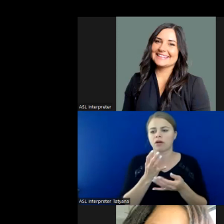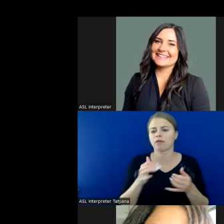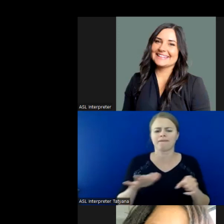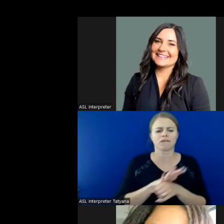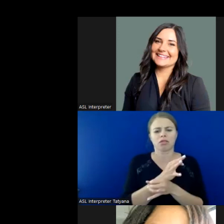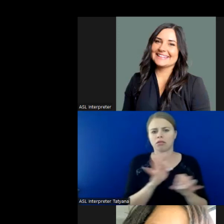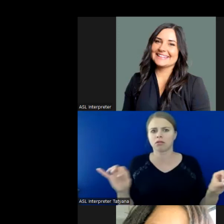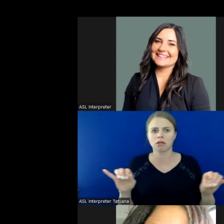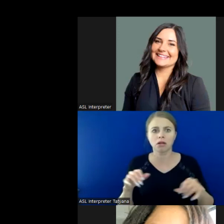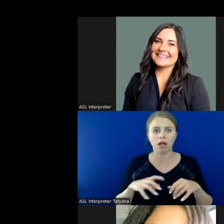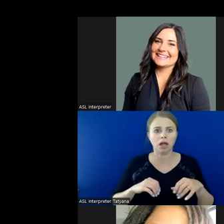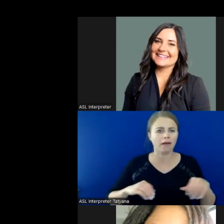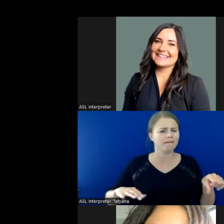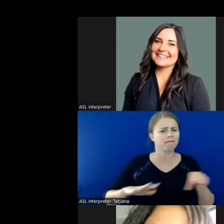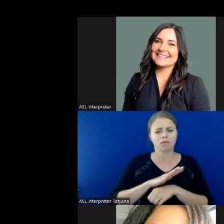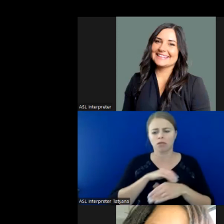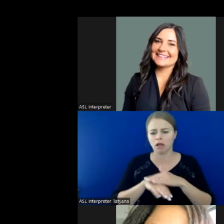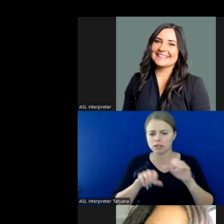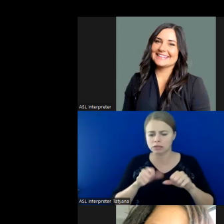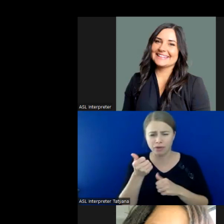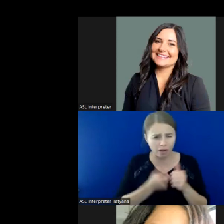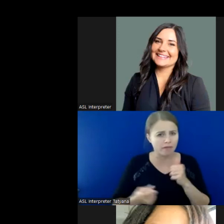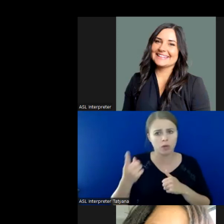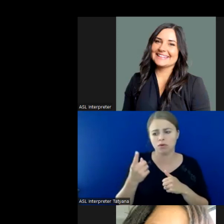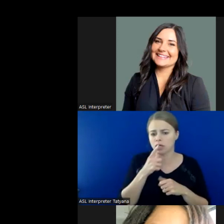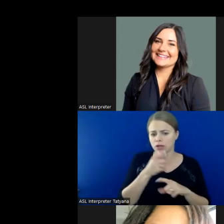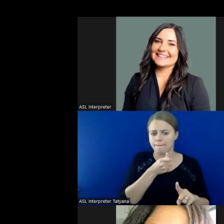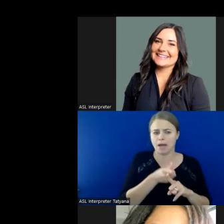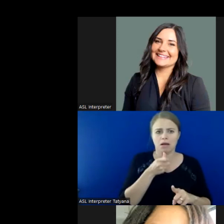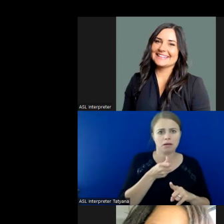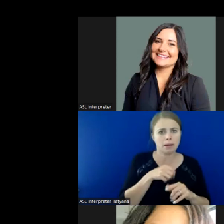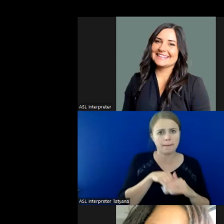And was fully accessible for everyone that was impacted by the accessibility barriers.